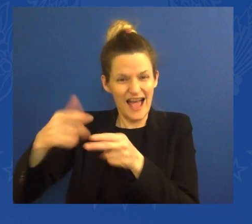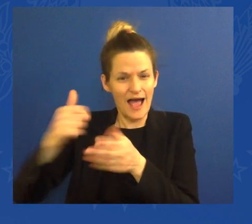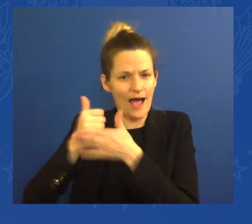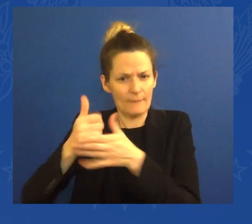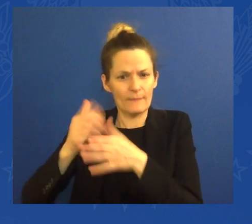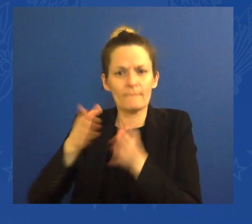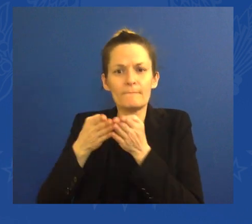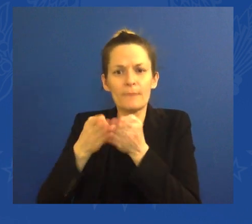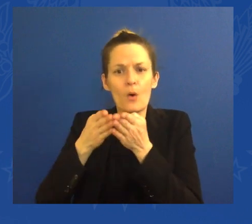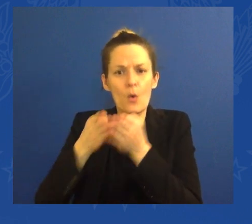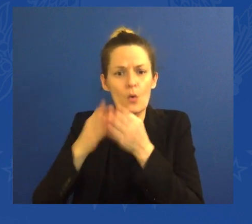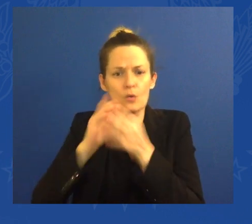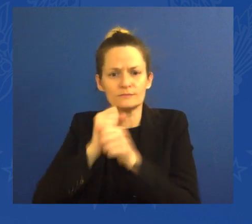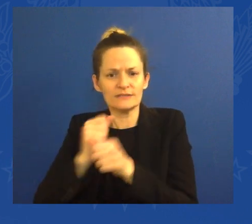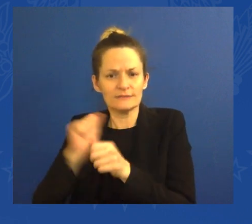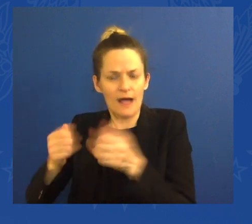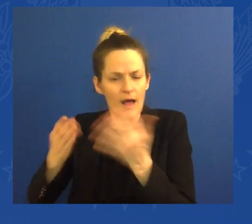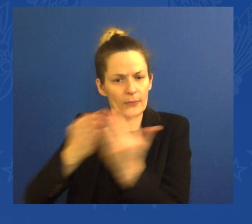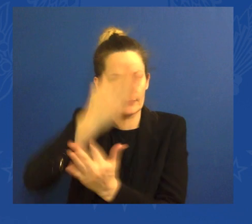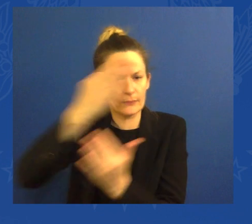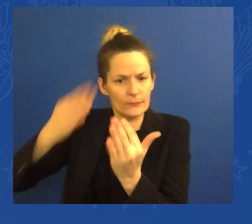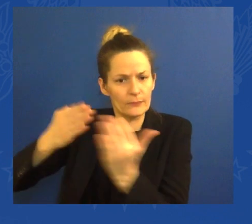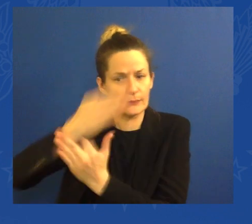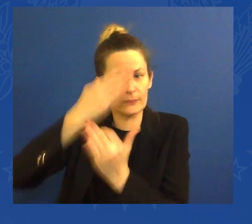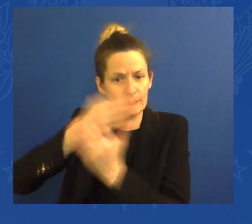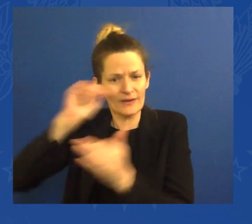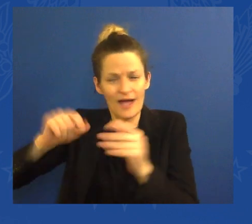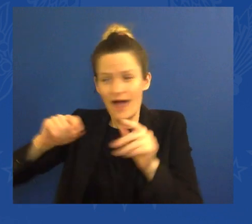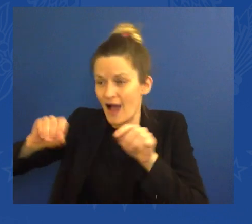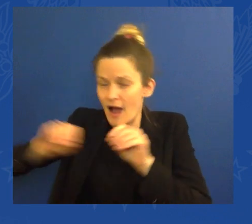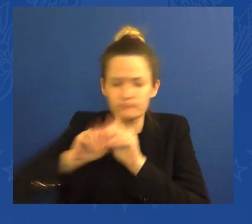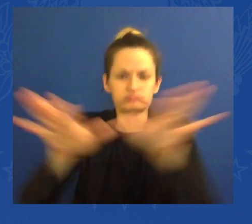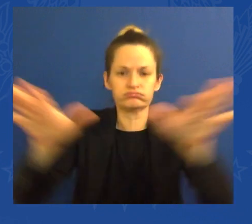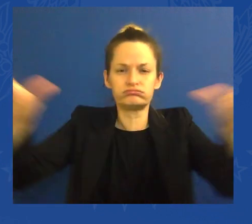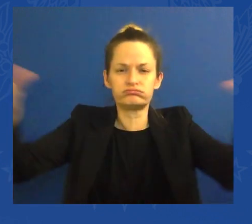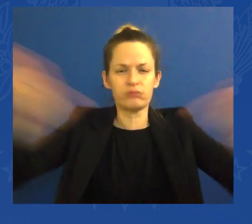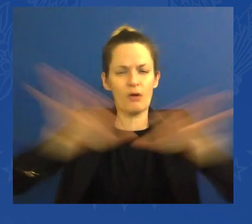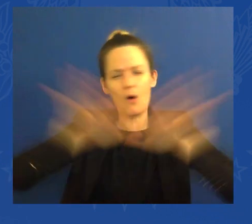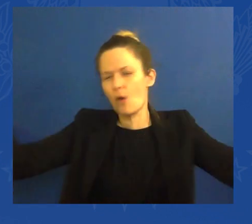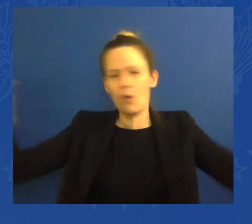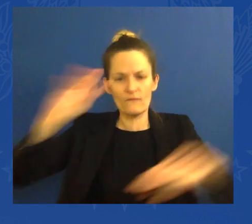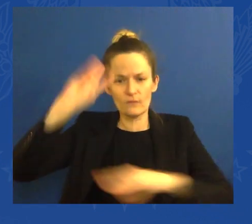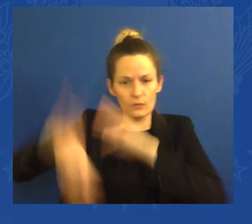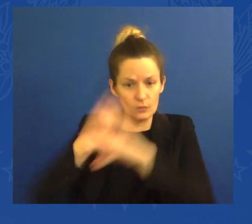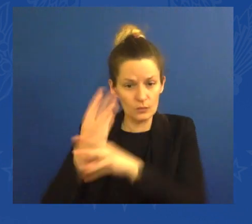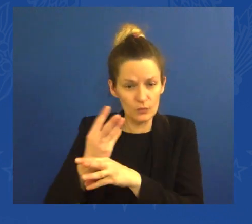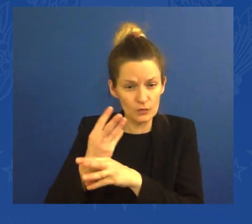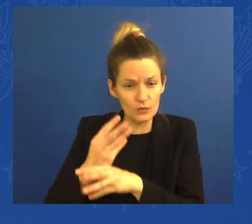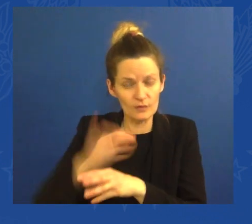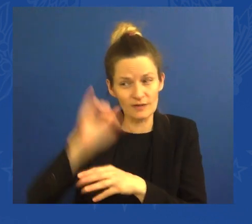Seven thousand vessels and 90 percent of America's iron ore move through those locks every year.